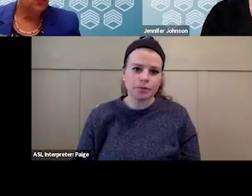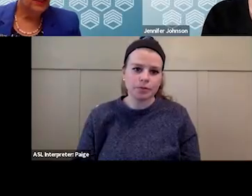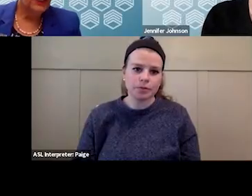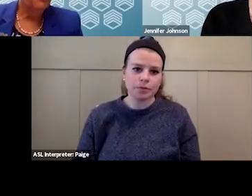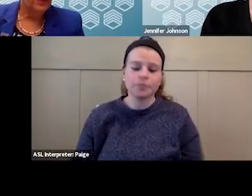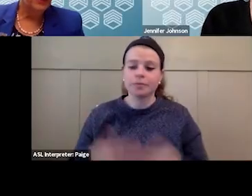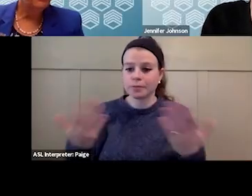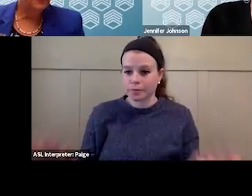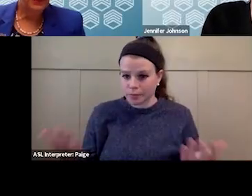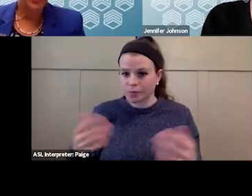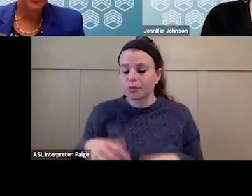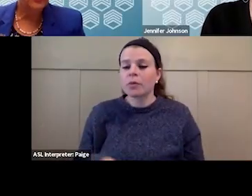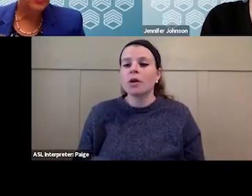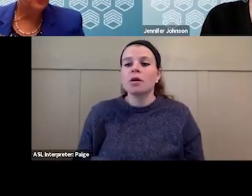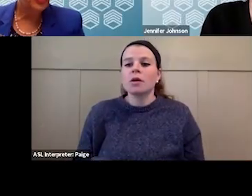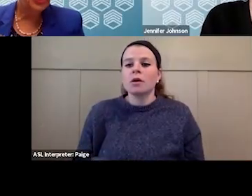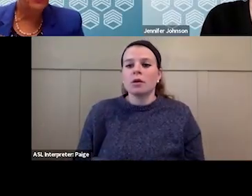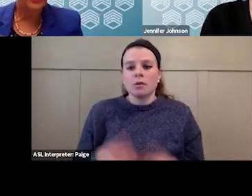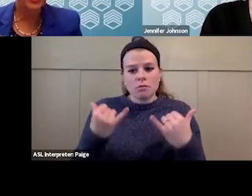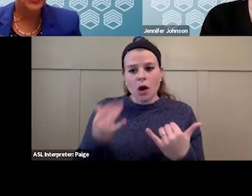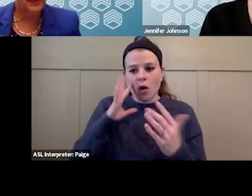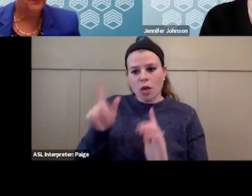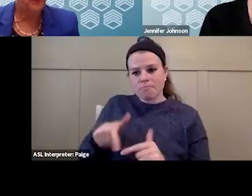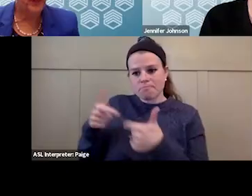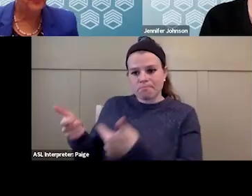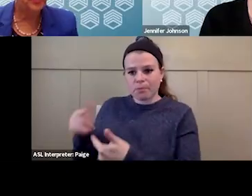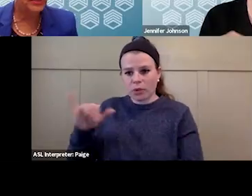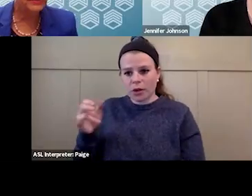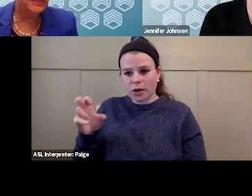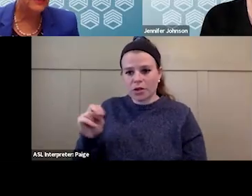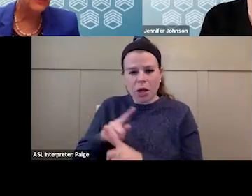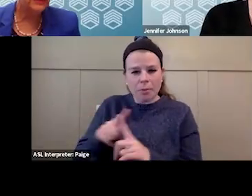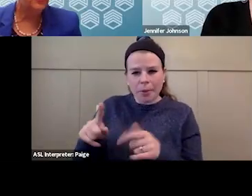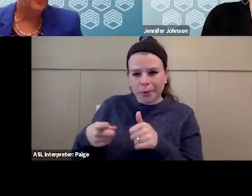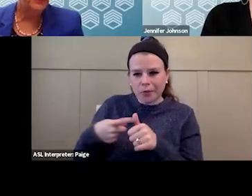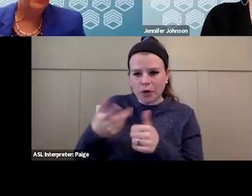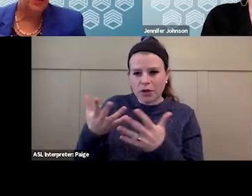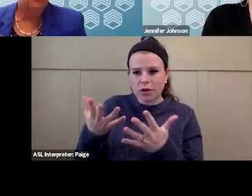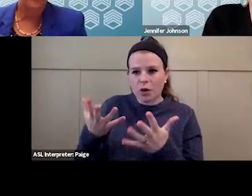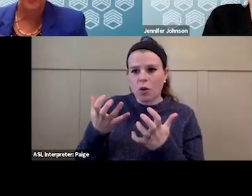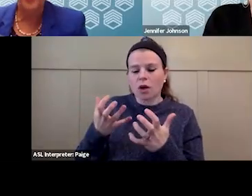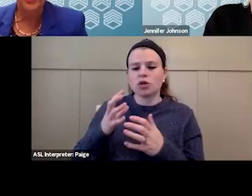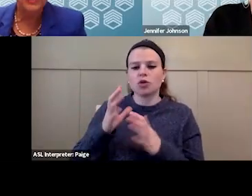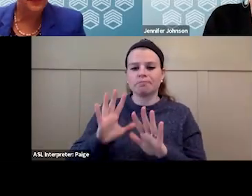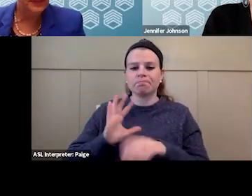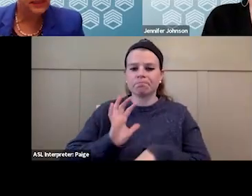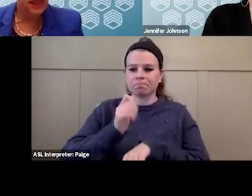So, um, I'm, I'm gonna turn this over to Jen, but I just wanna want you to just to set the scene for a minute, um, for our participants,